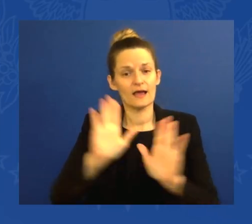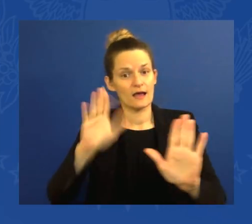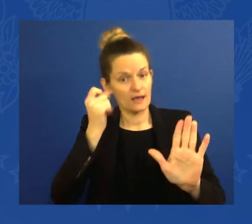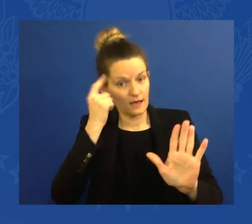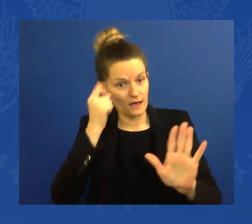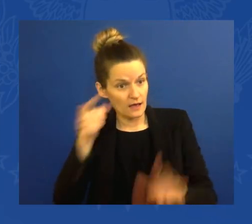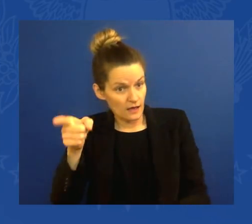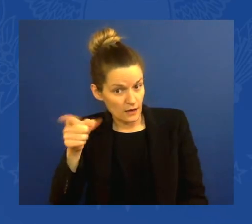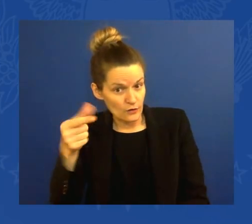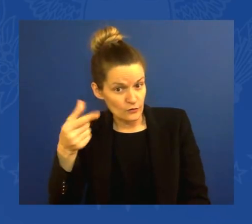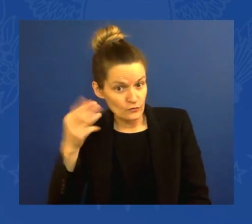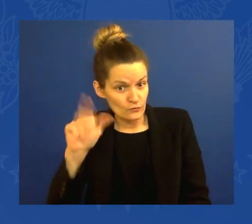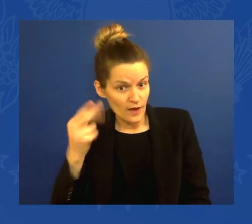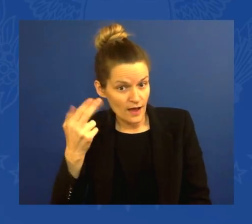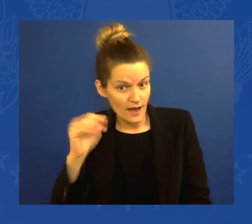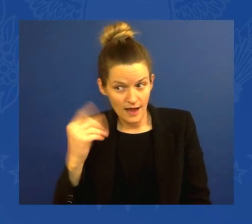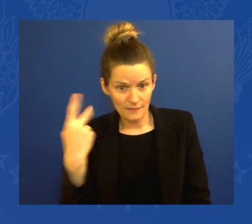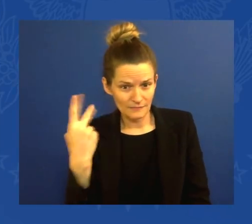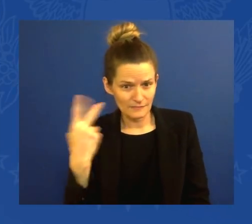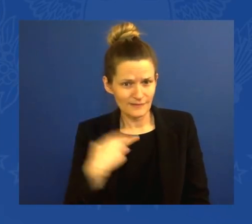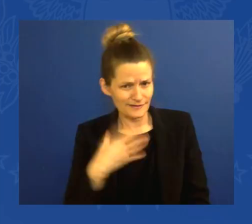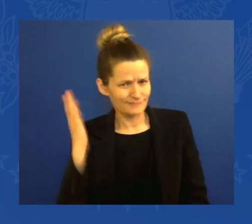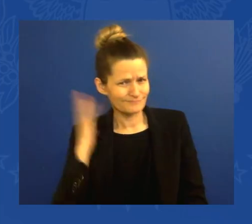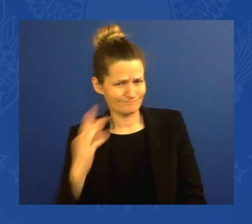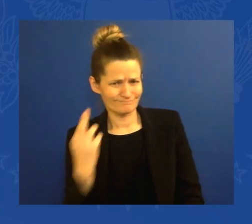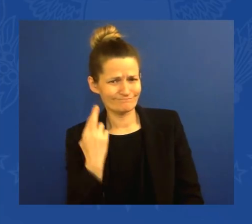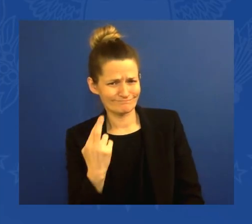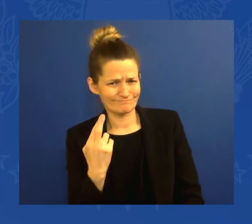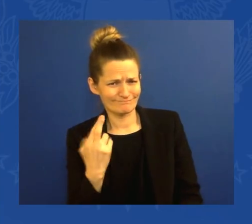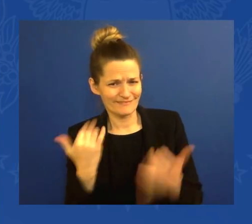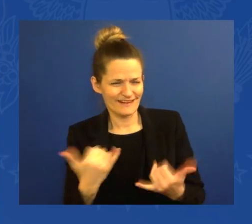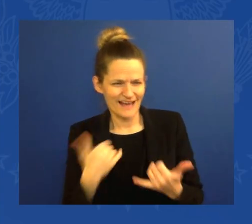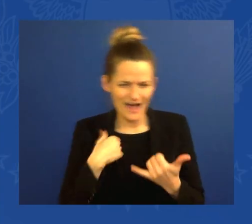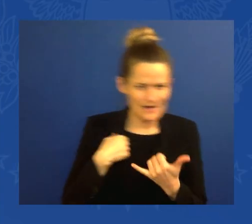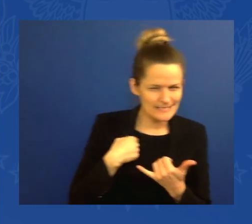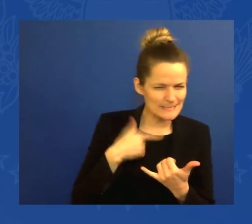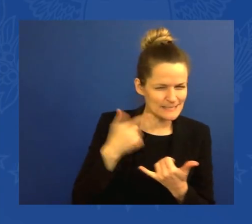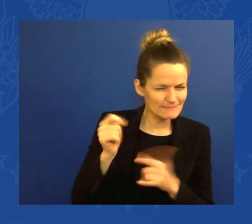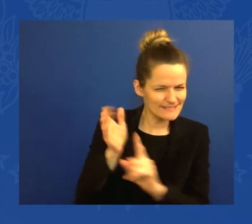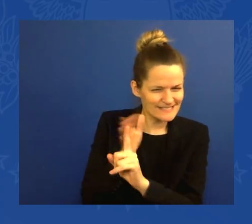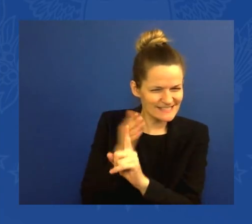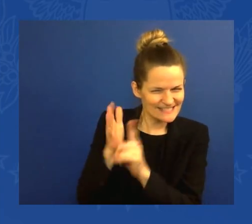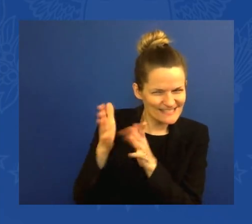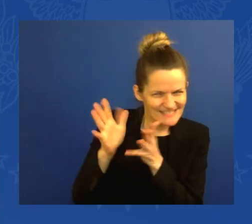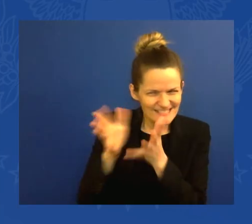And Dick Durbin and I'm leaving is all so many people out, but look for the folks at home,